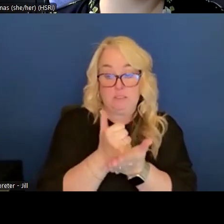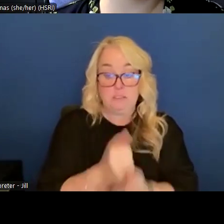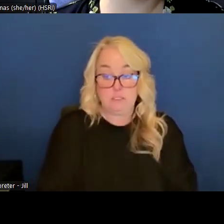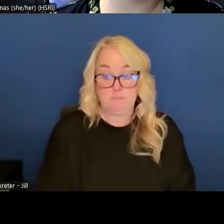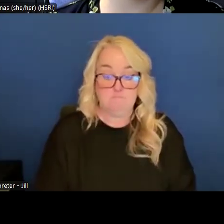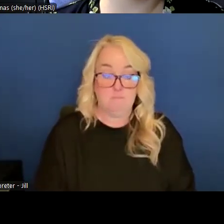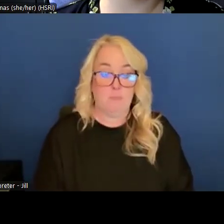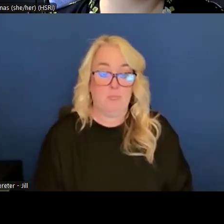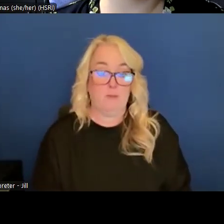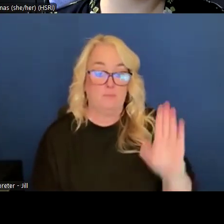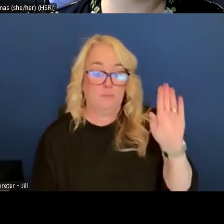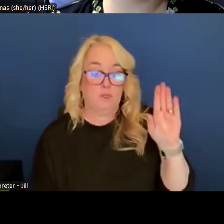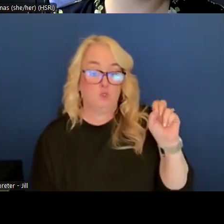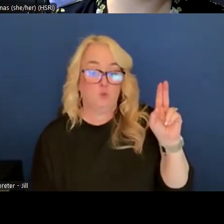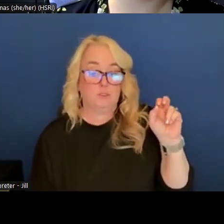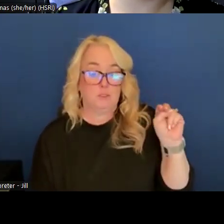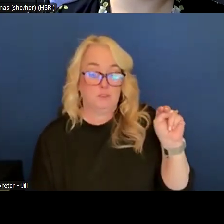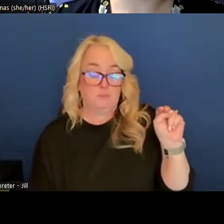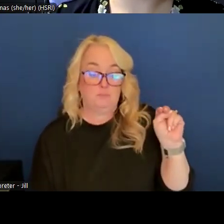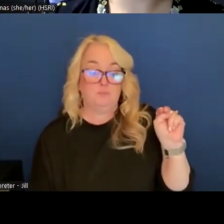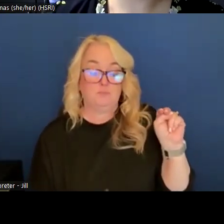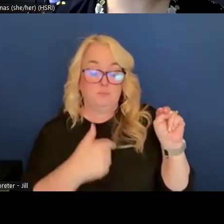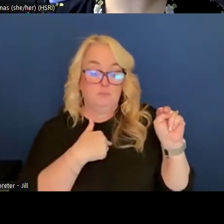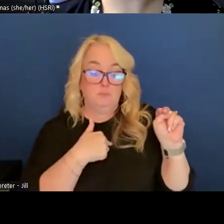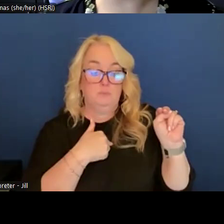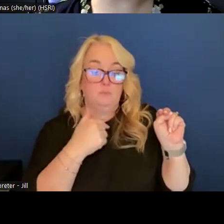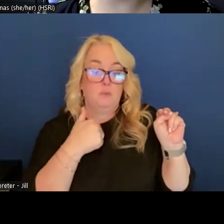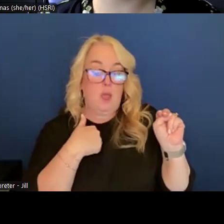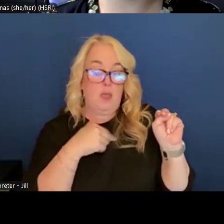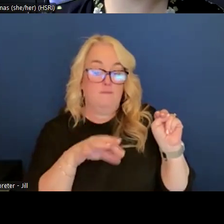Susan Koller: And this is Susan. Obviously, I found the Olmstead